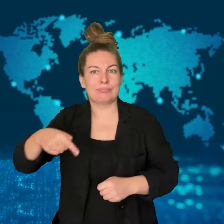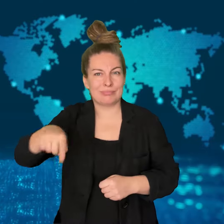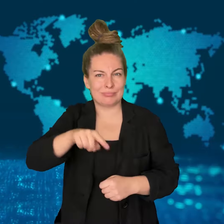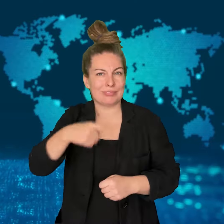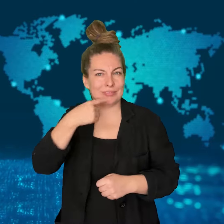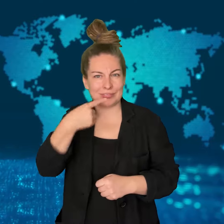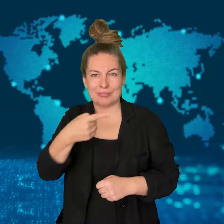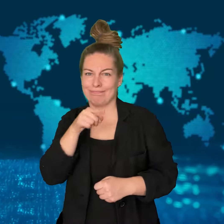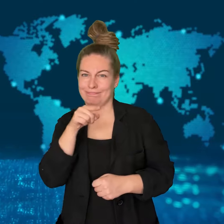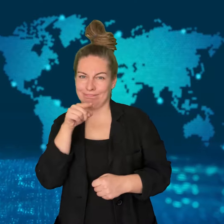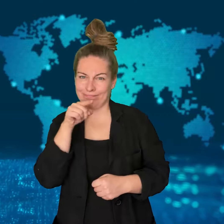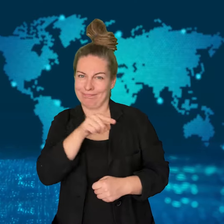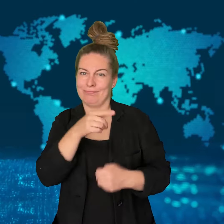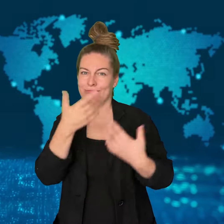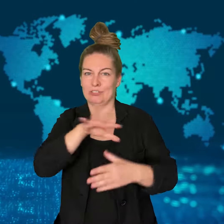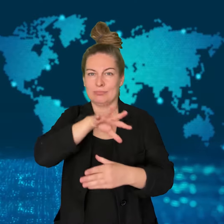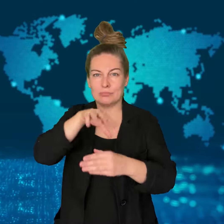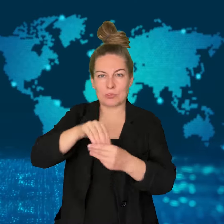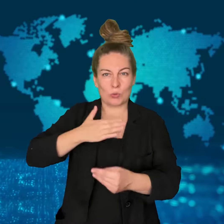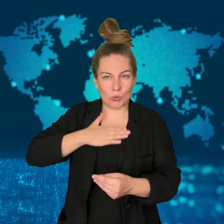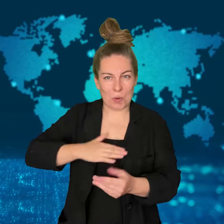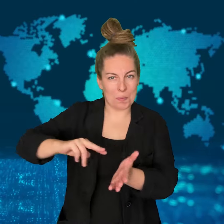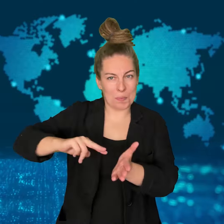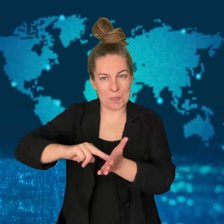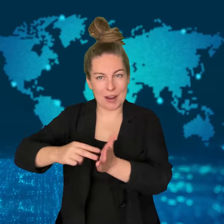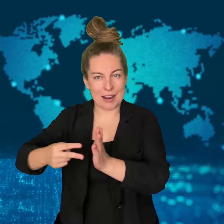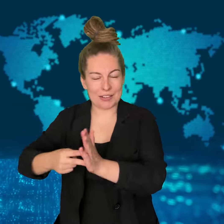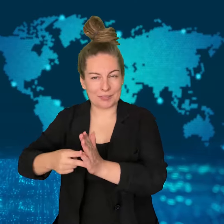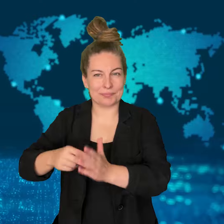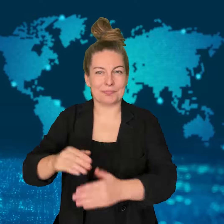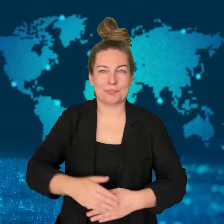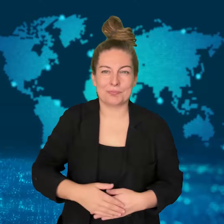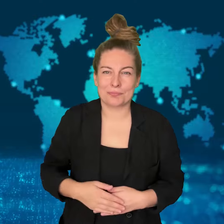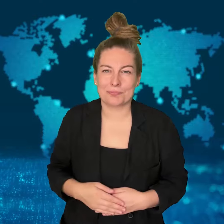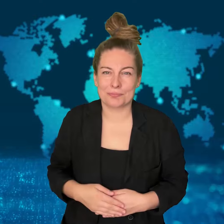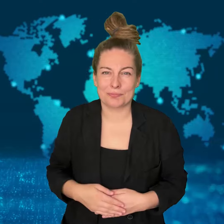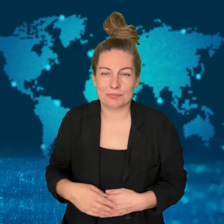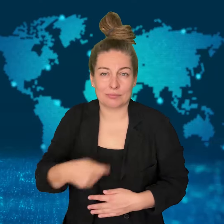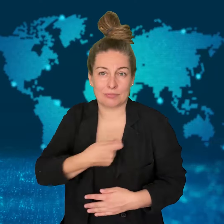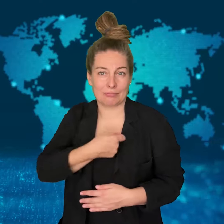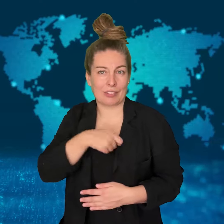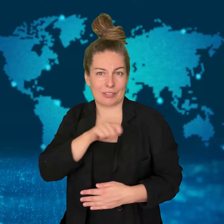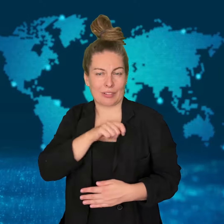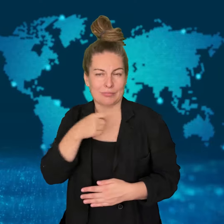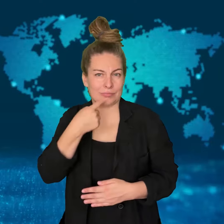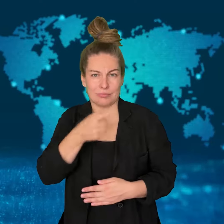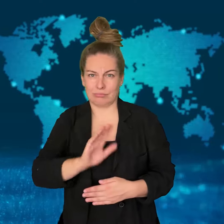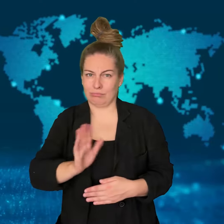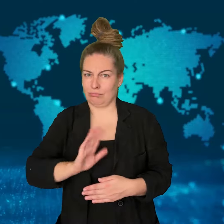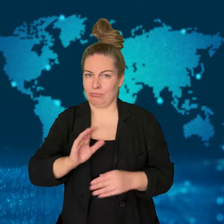part of the plan.